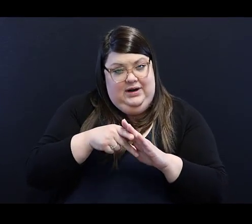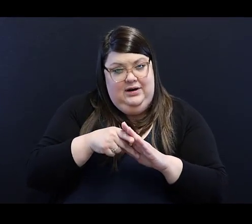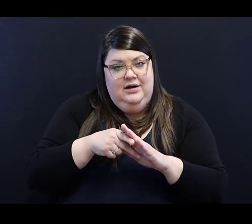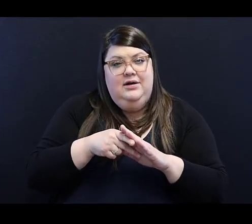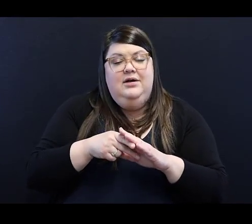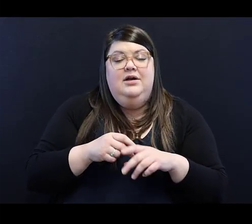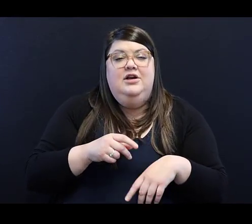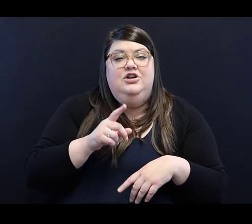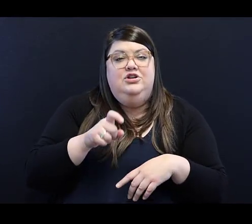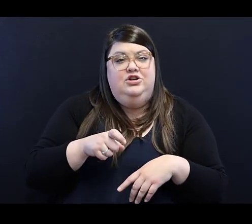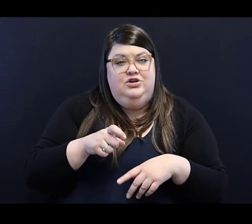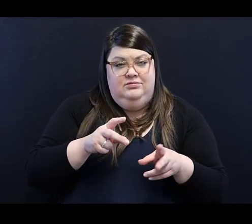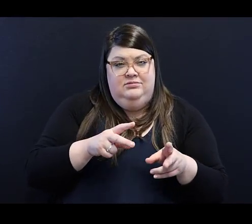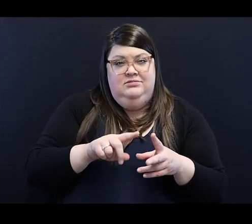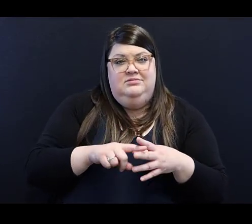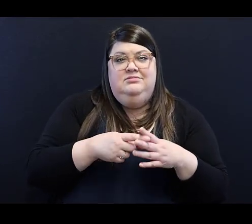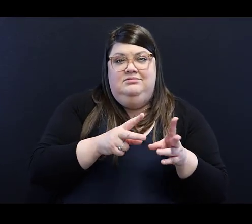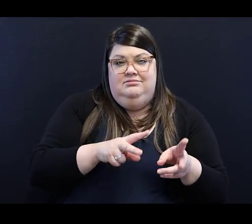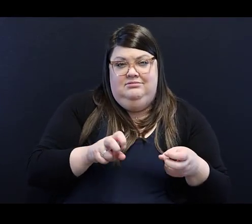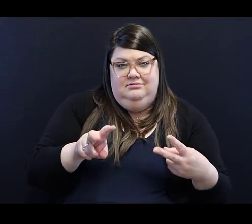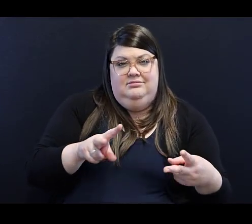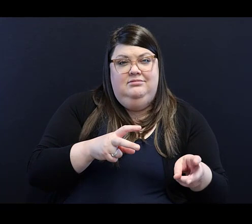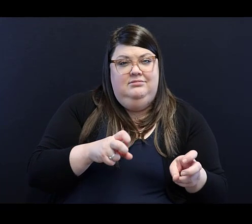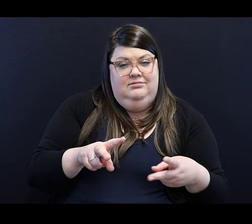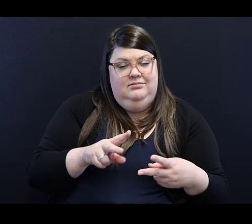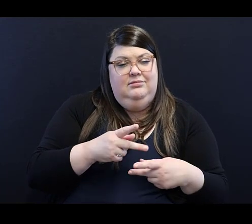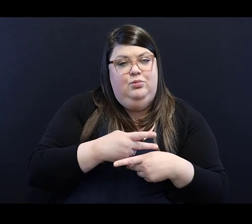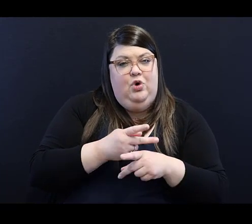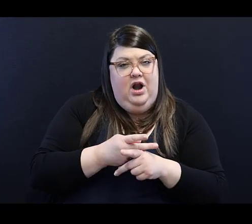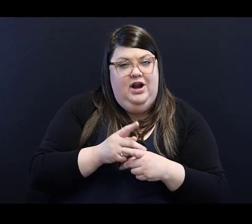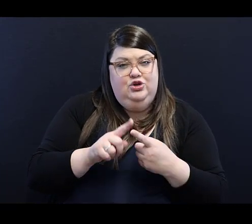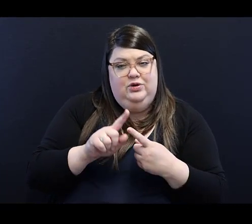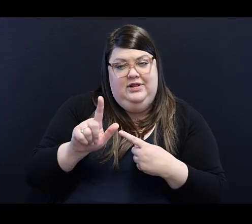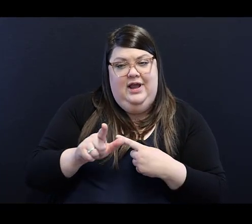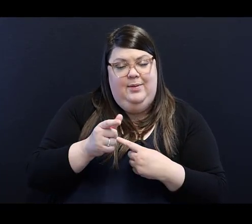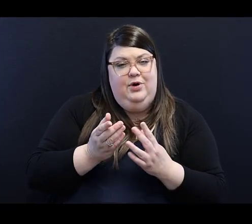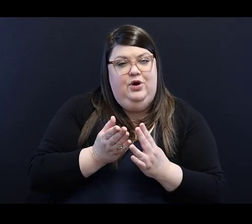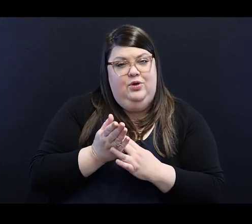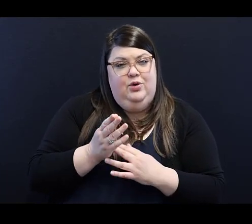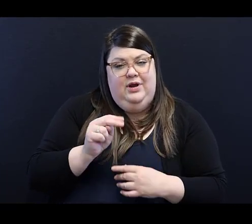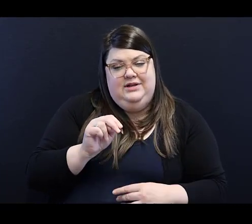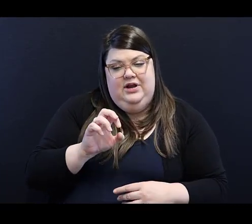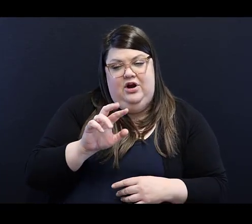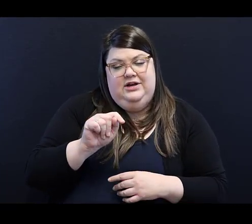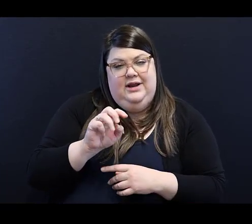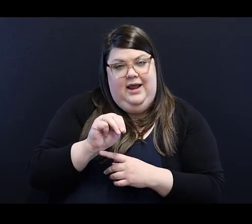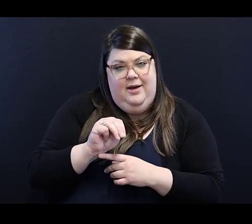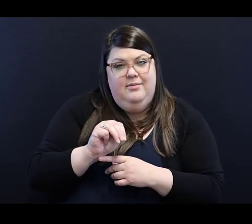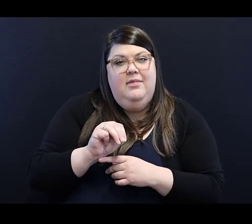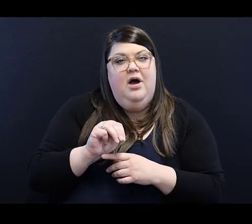begin uploading products to the NCRTM Library via the NCRTM Library online submission form